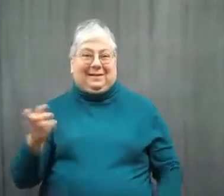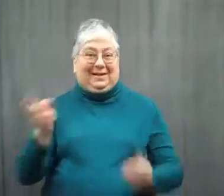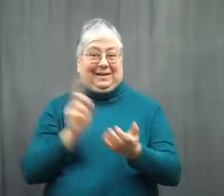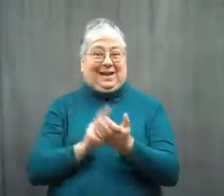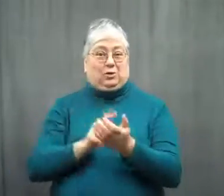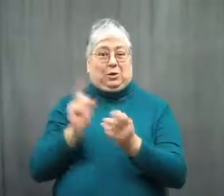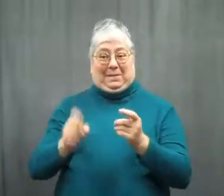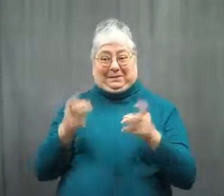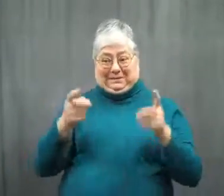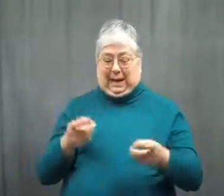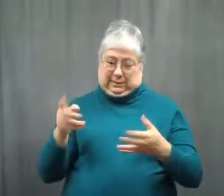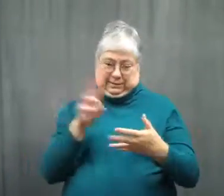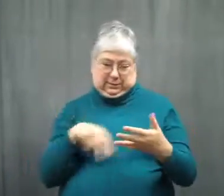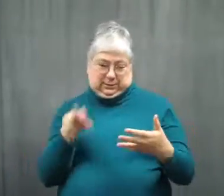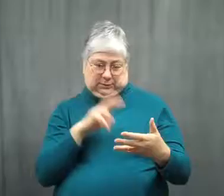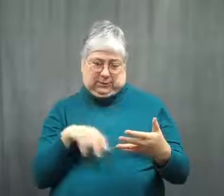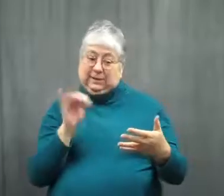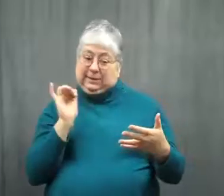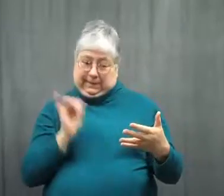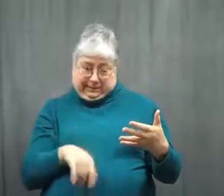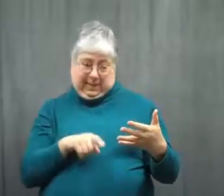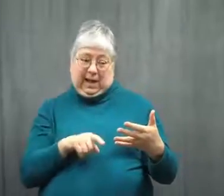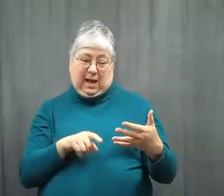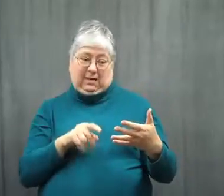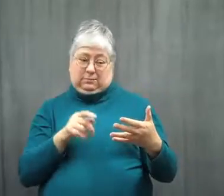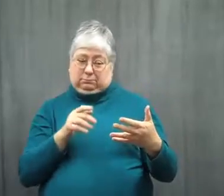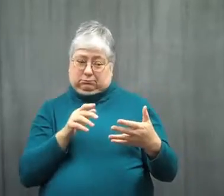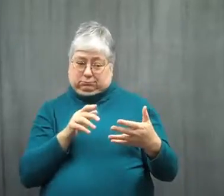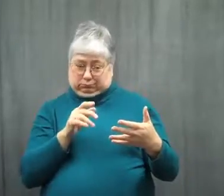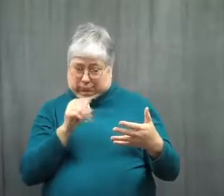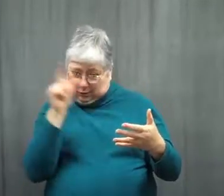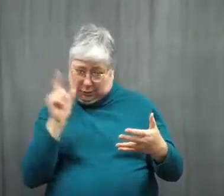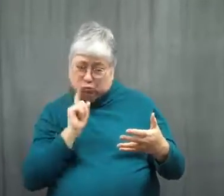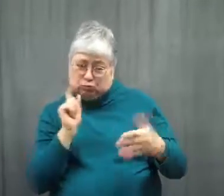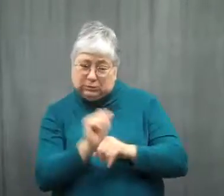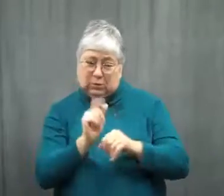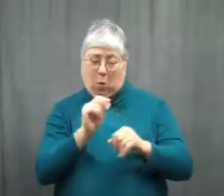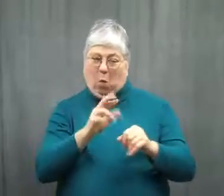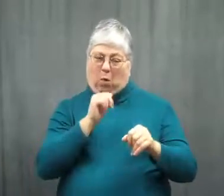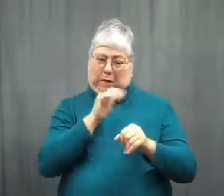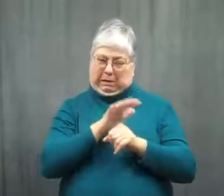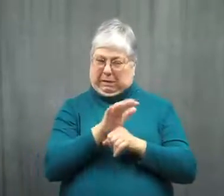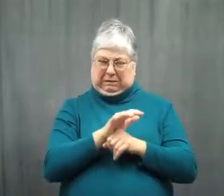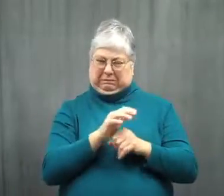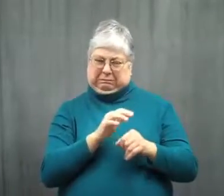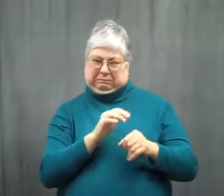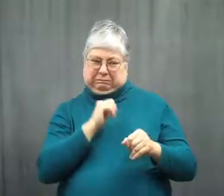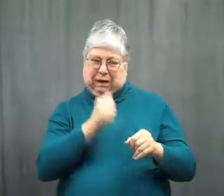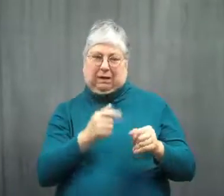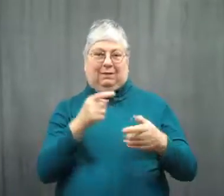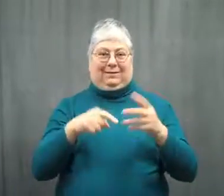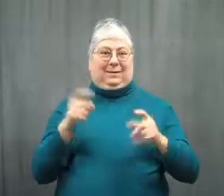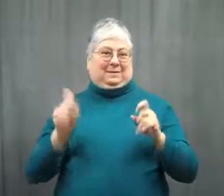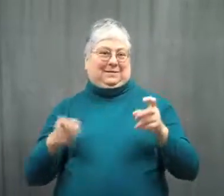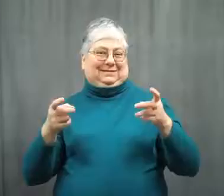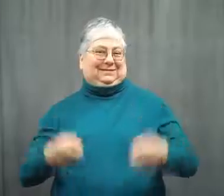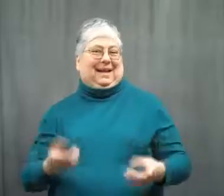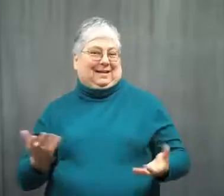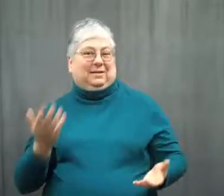The doctor has to make the determination as to whether or not the results indicate Alzheimer's.